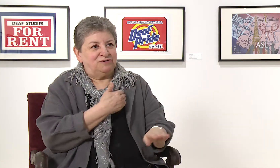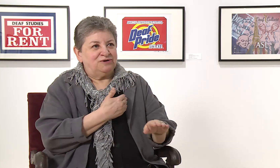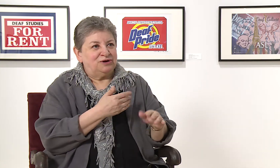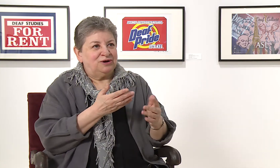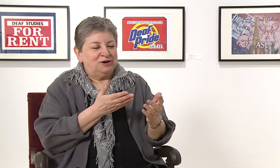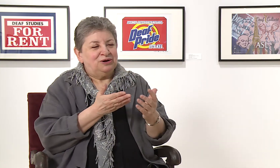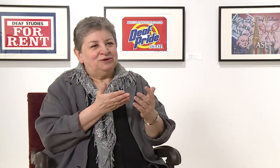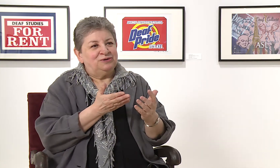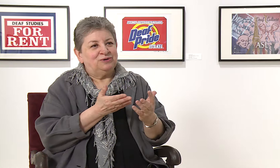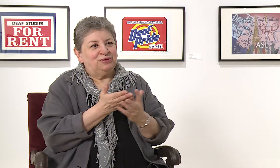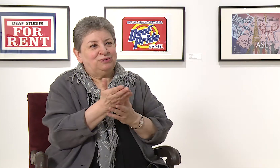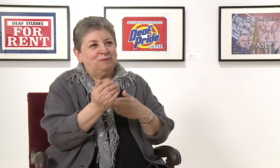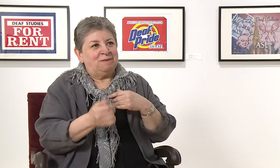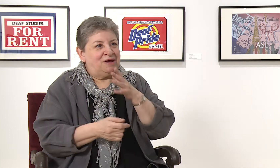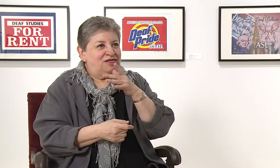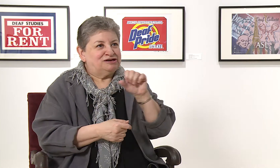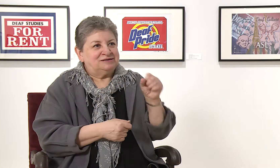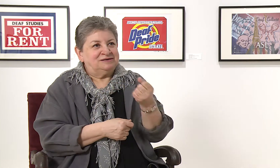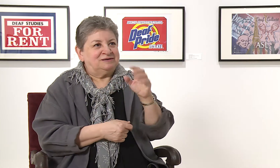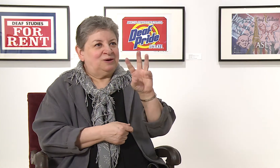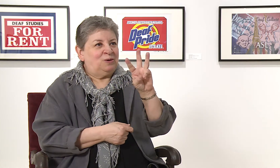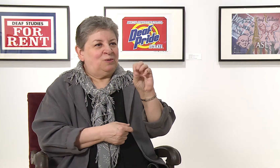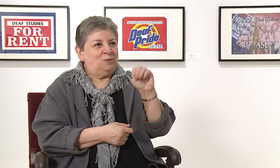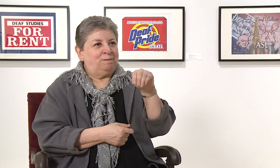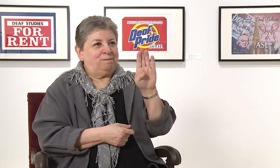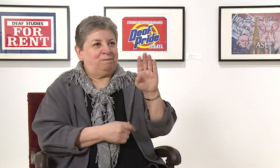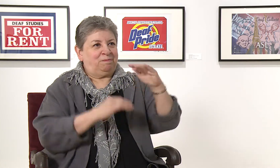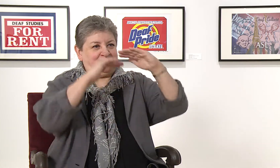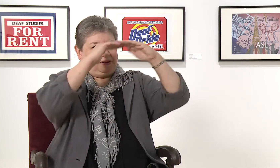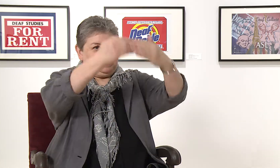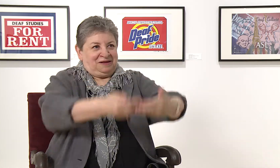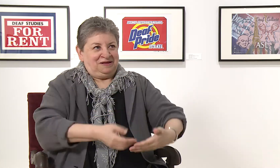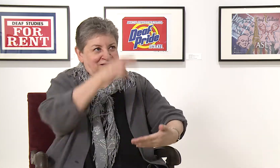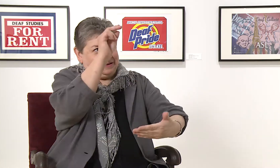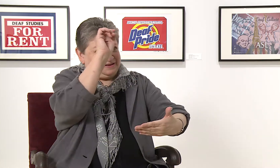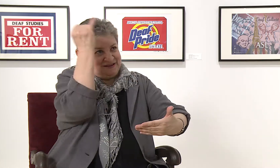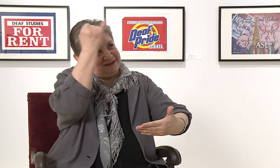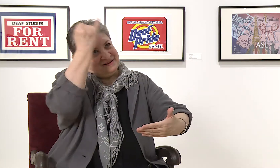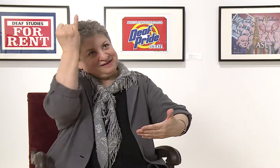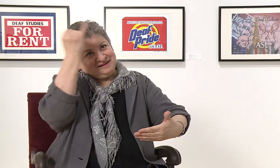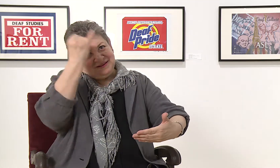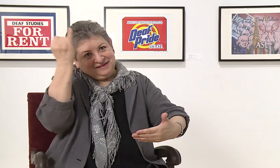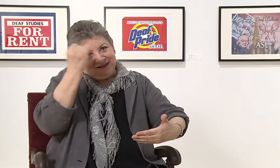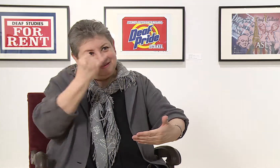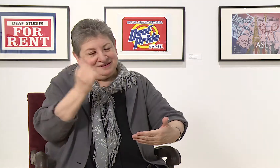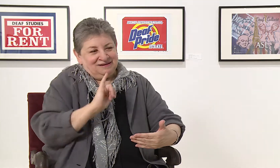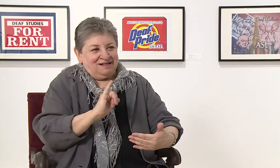I was an artist before I was born. I like to say I was creating art